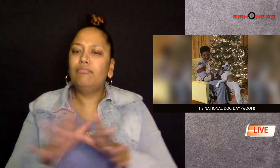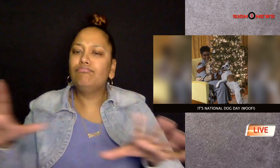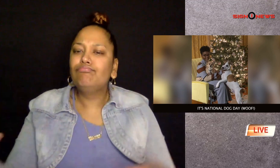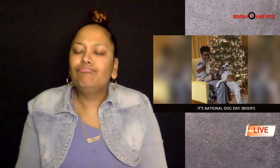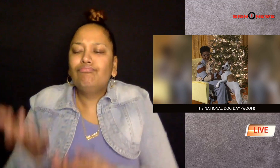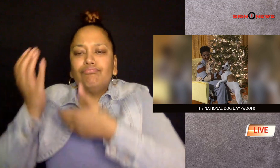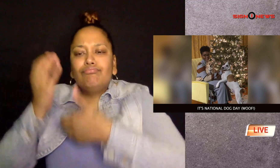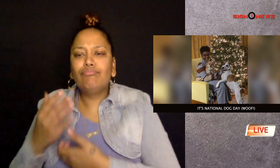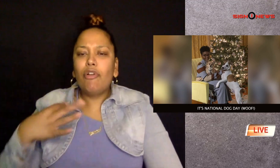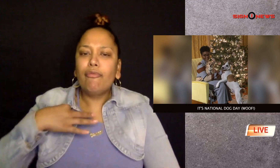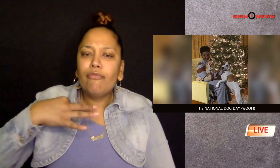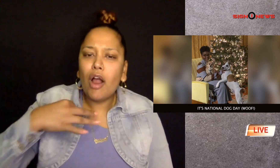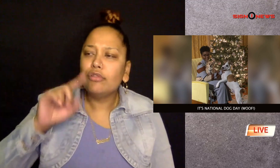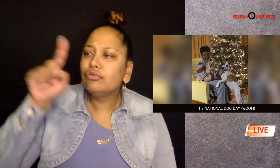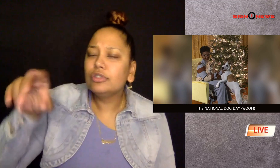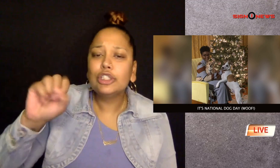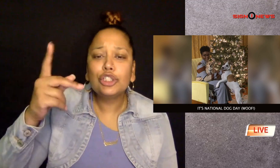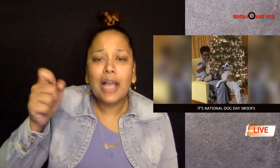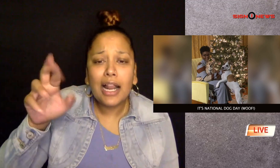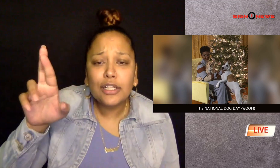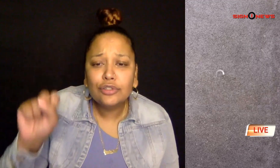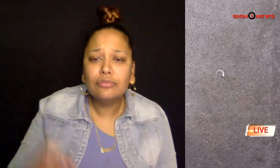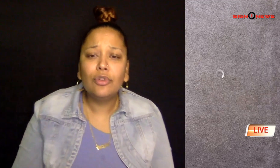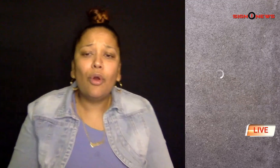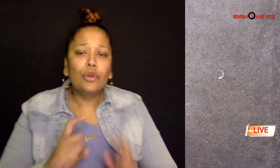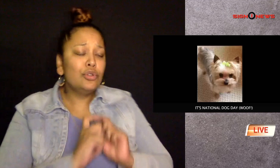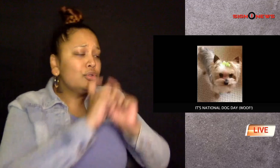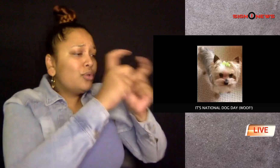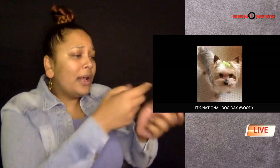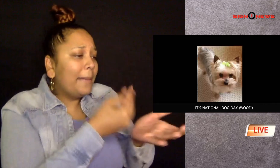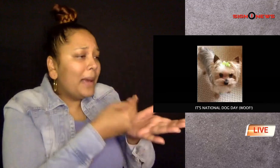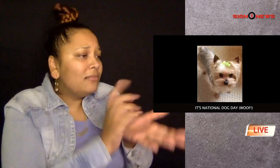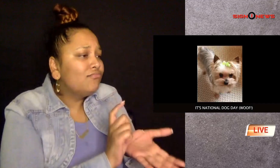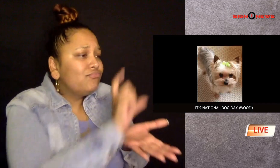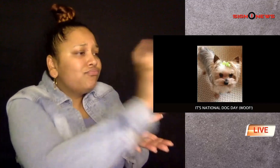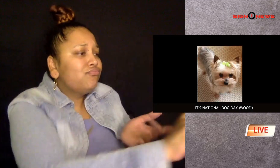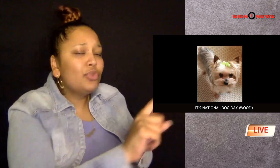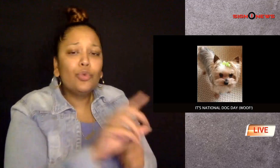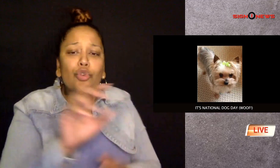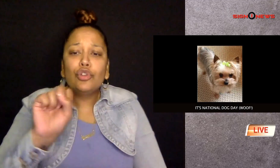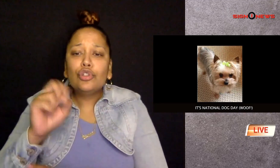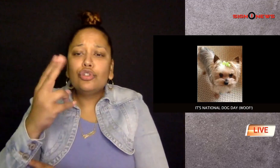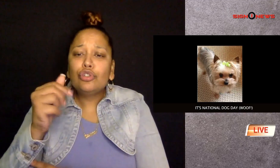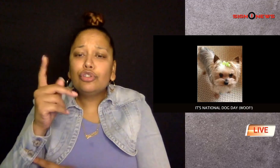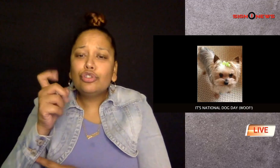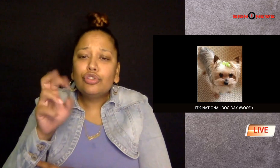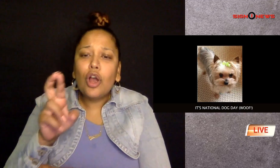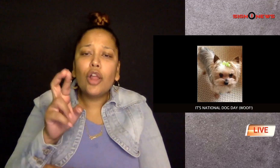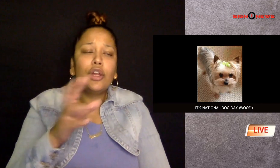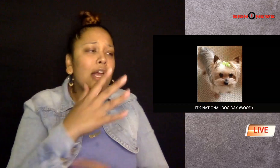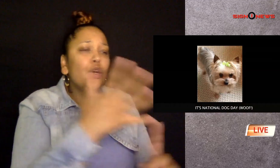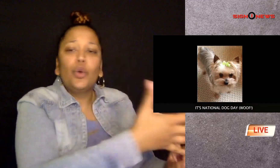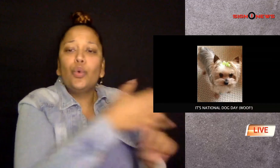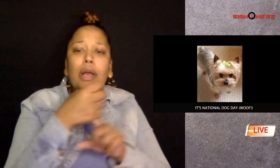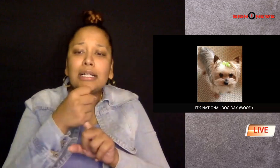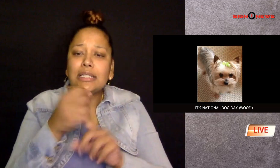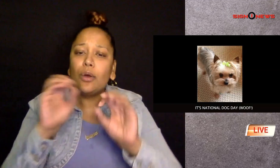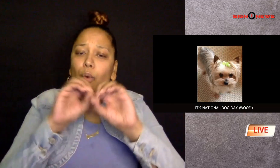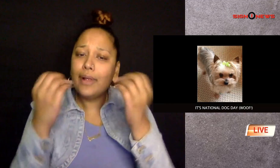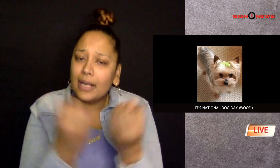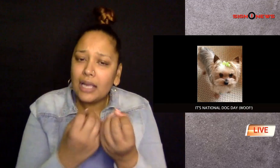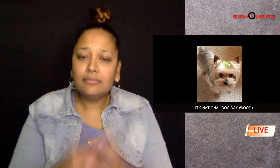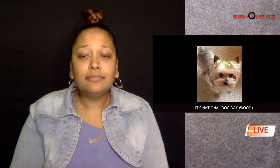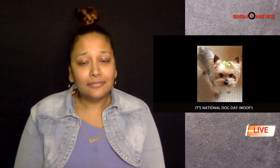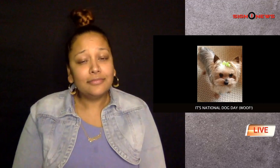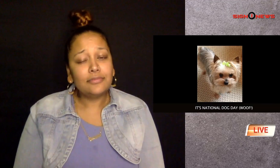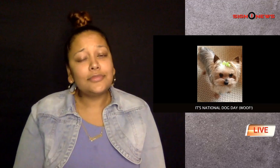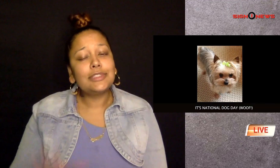or begin fostering a pup volunteering at a shelter or donating to a shelter or rescue organization